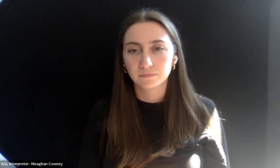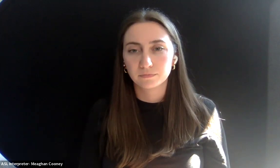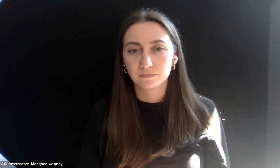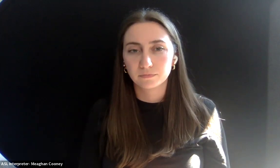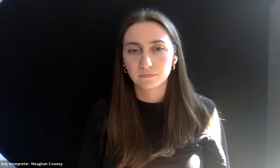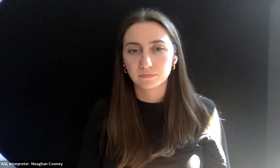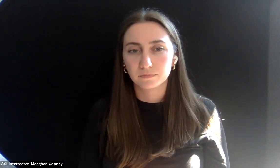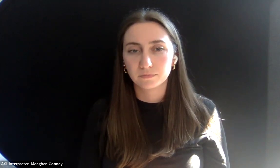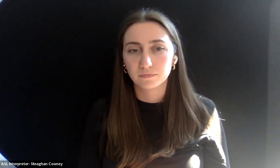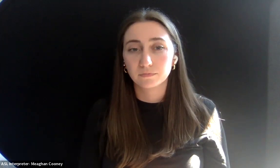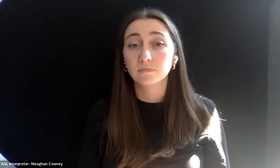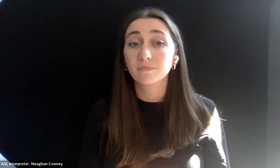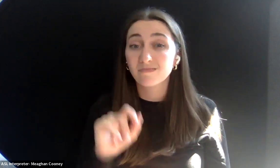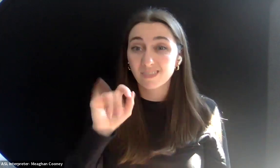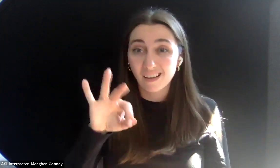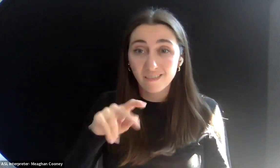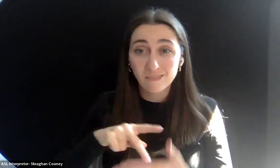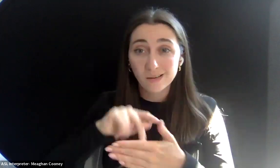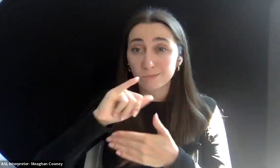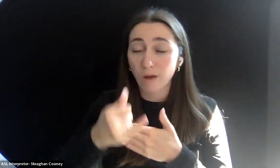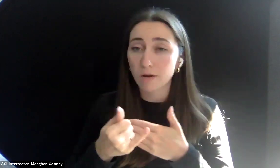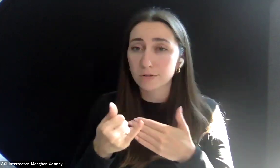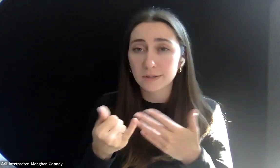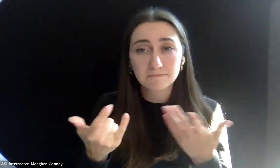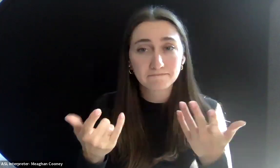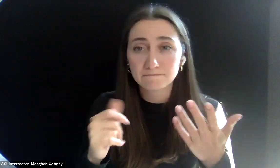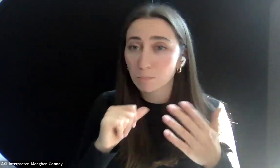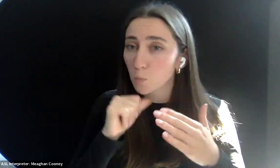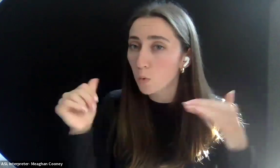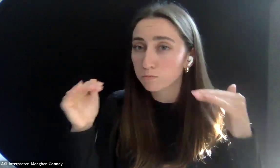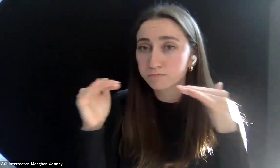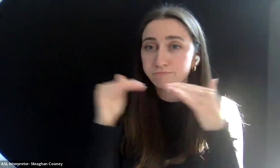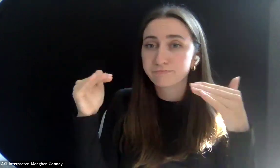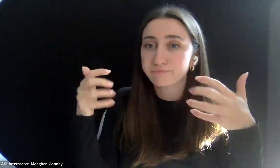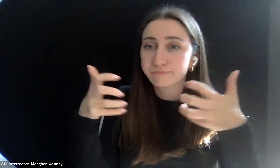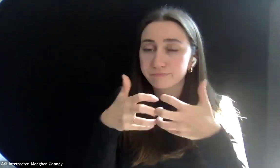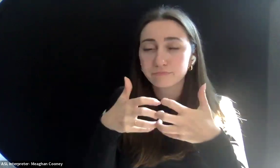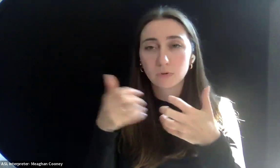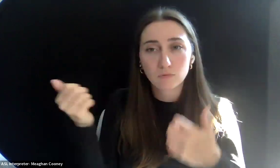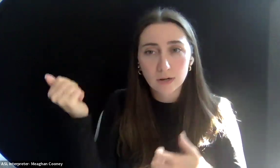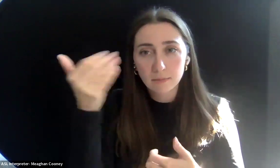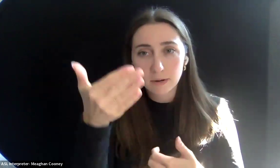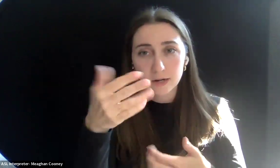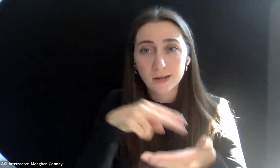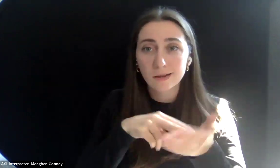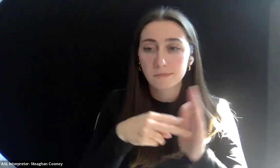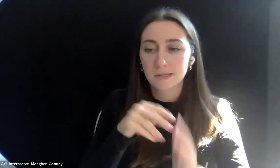And then if the project is not anticipated to meet recommendations, the EIR should provide a justification